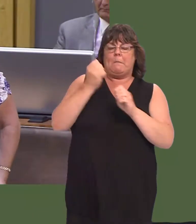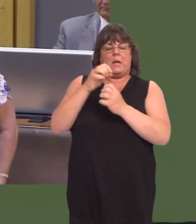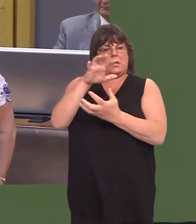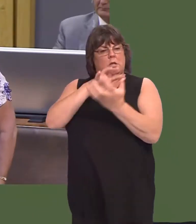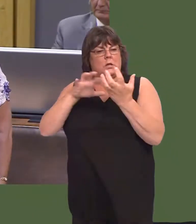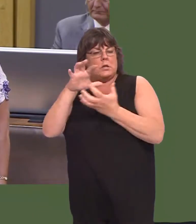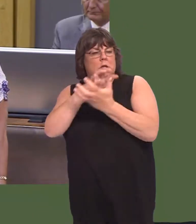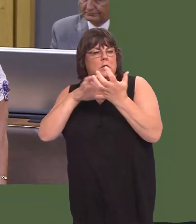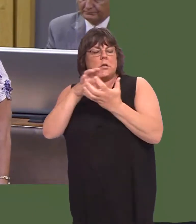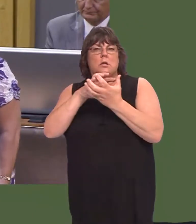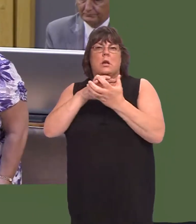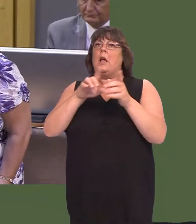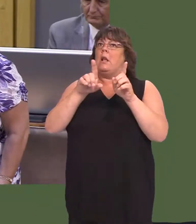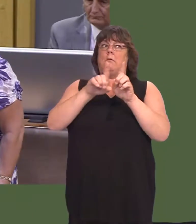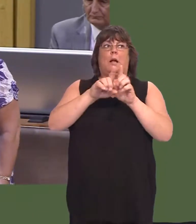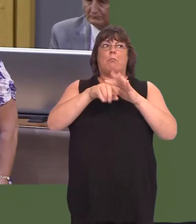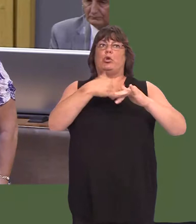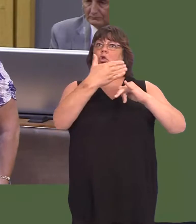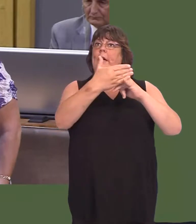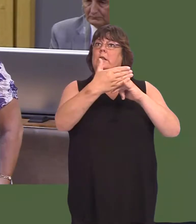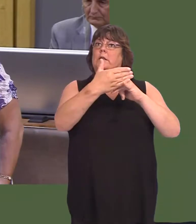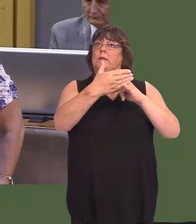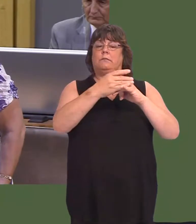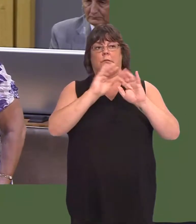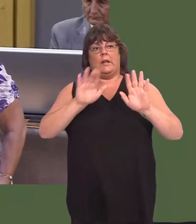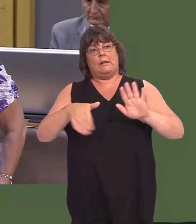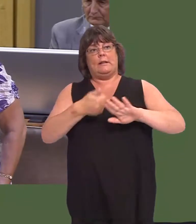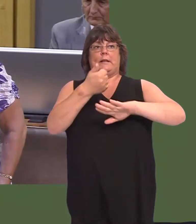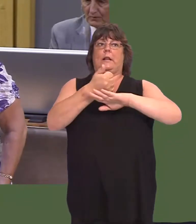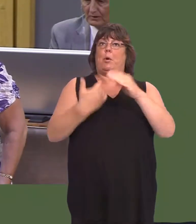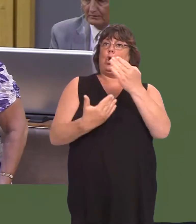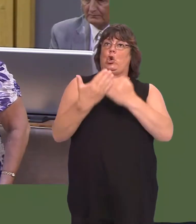Bridgend, for example, have completely messed up the introduction of their new recycling